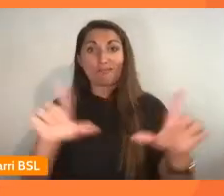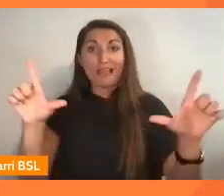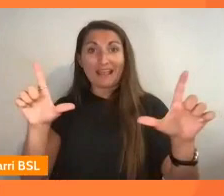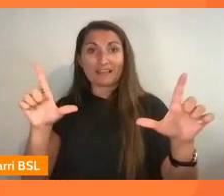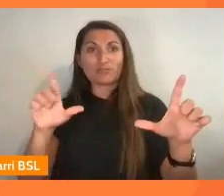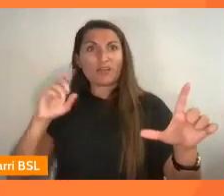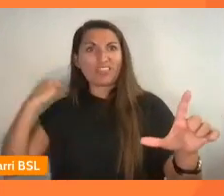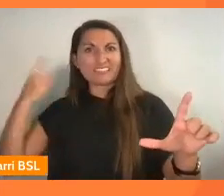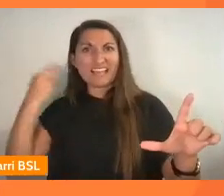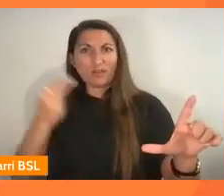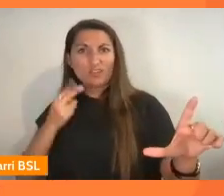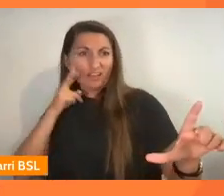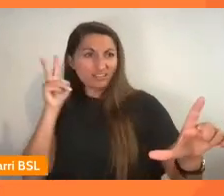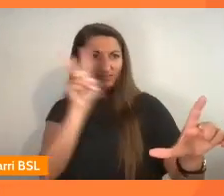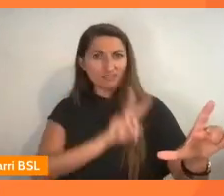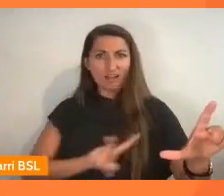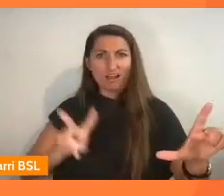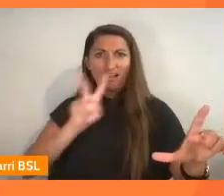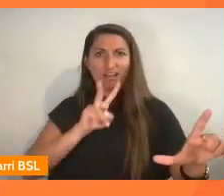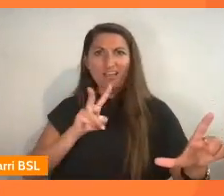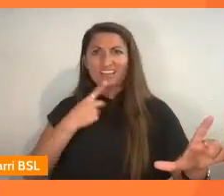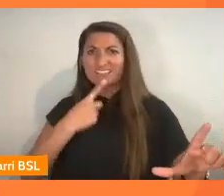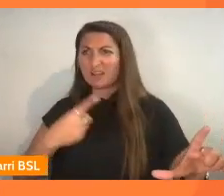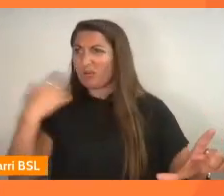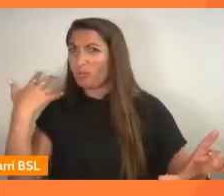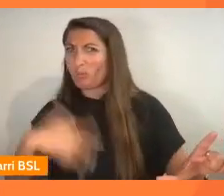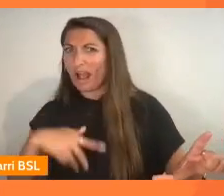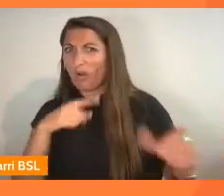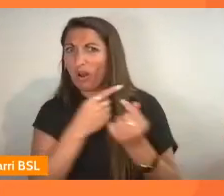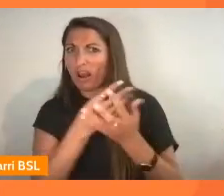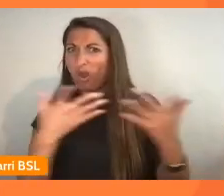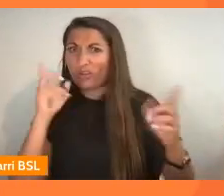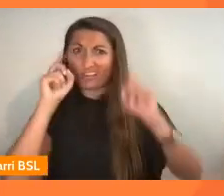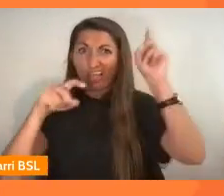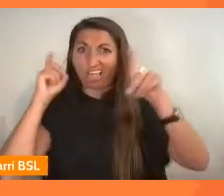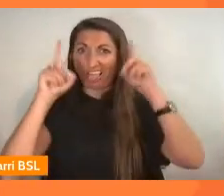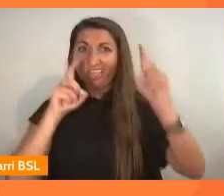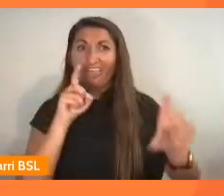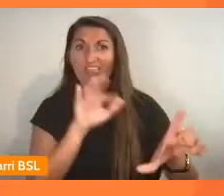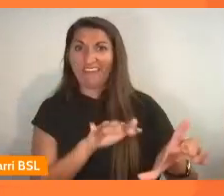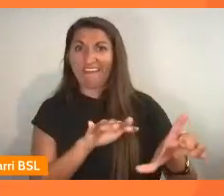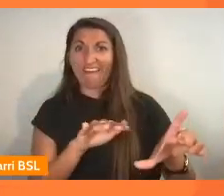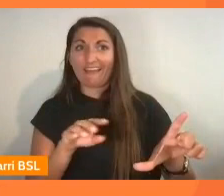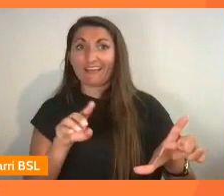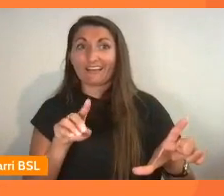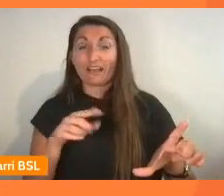"This is a lot of stuff here." We were just like take the bits that resonate with you